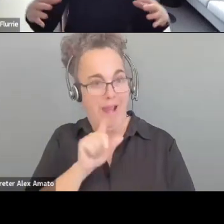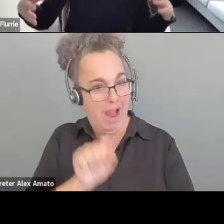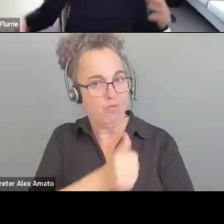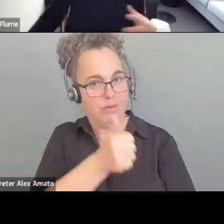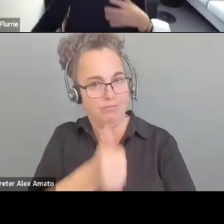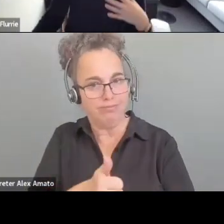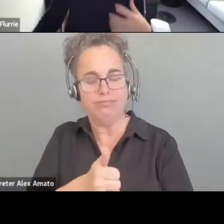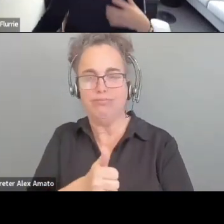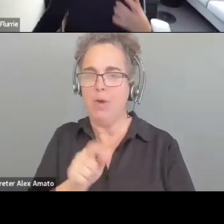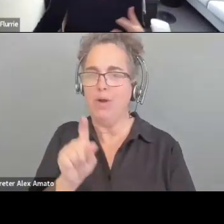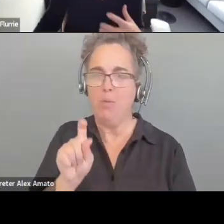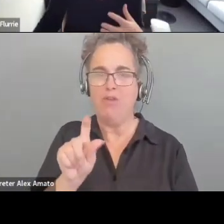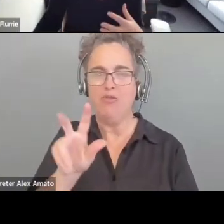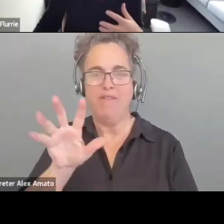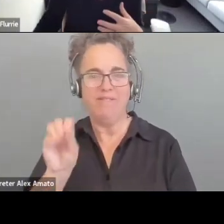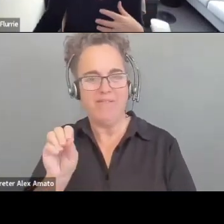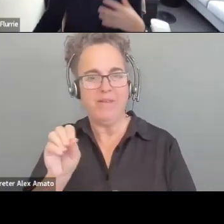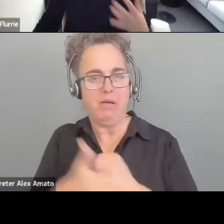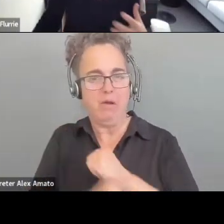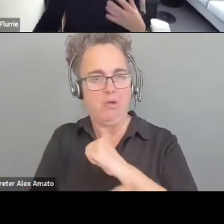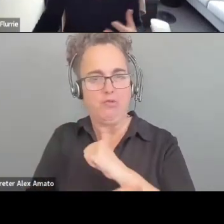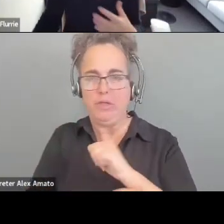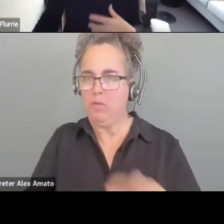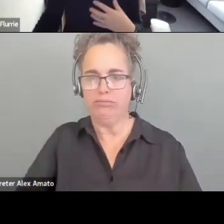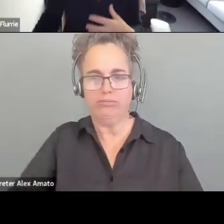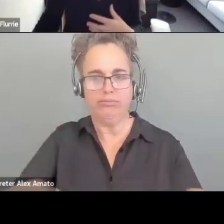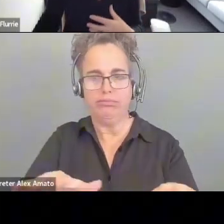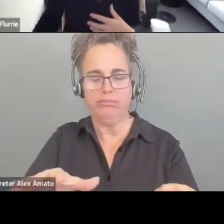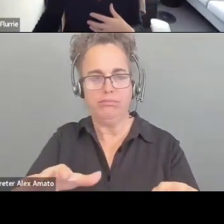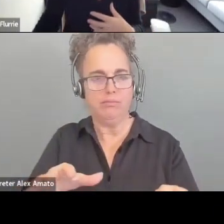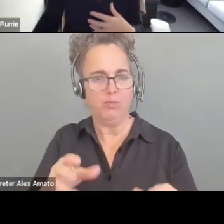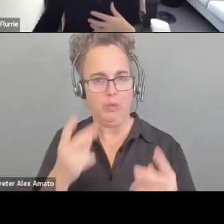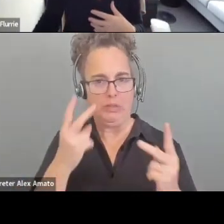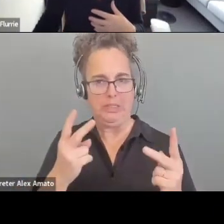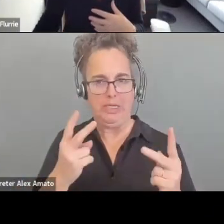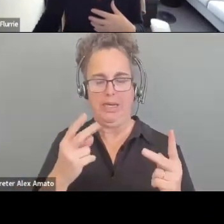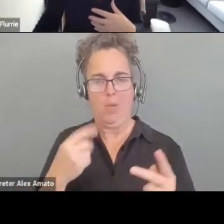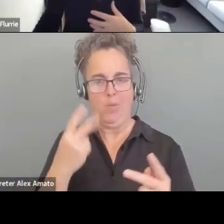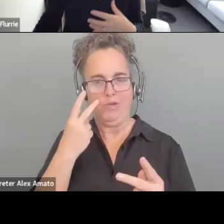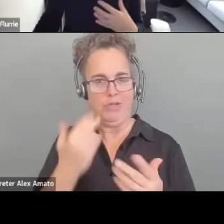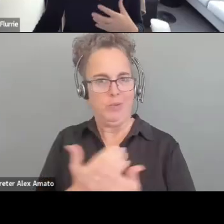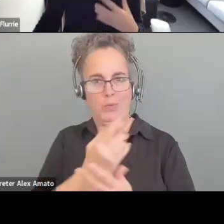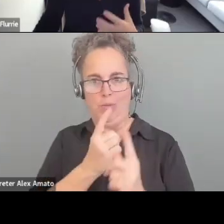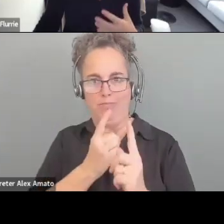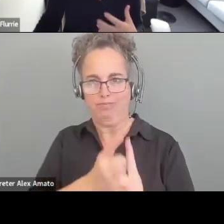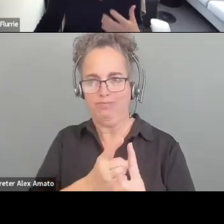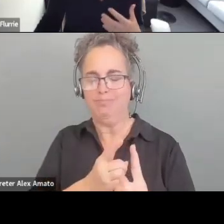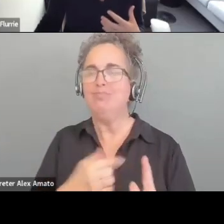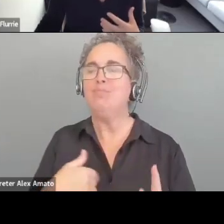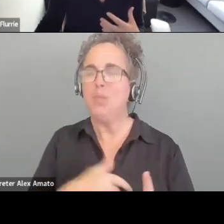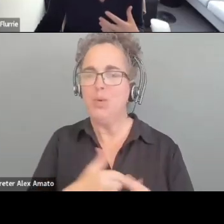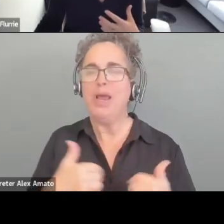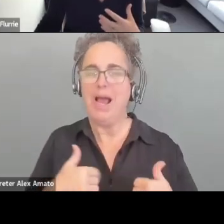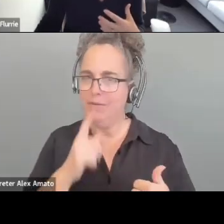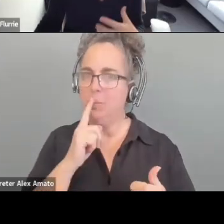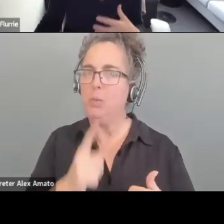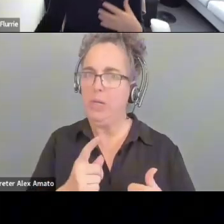So if you combine all of those facets and you look at this new remit, I've got some really big priorities.